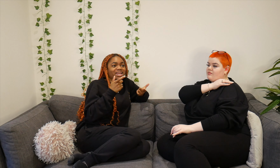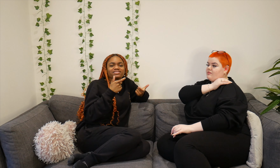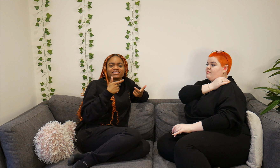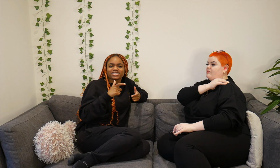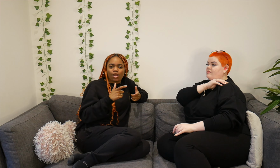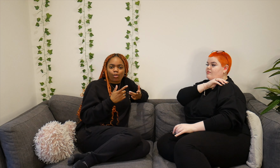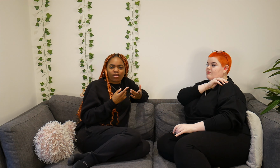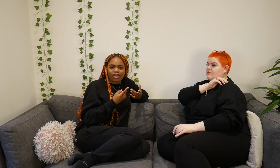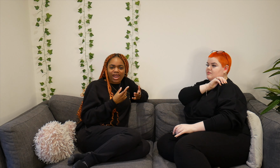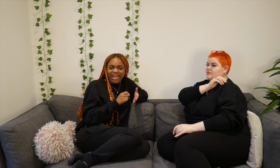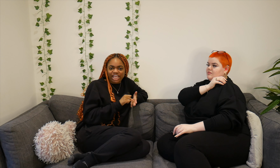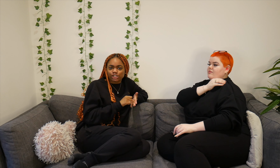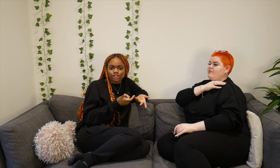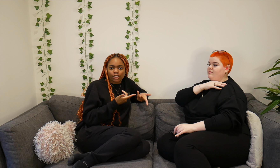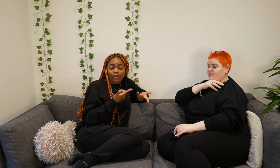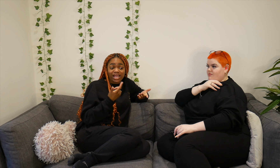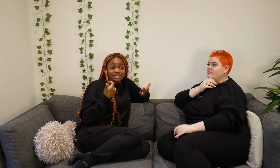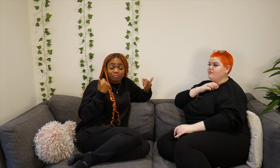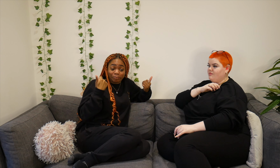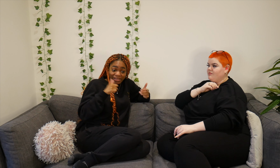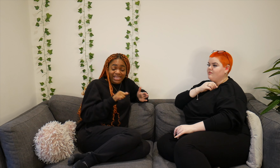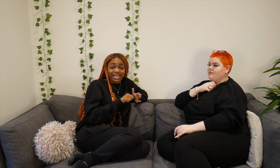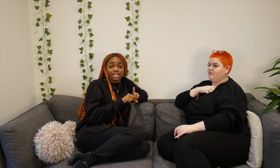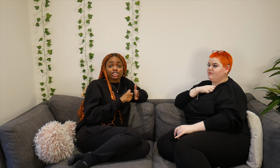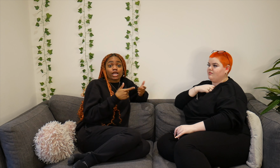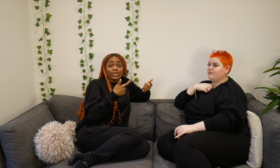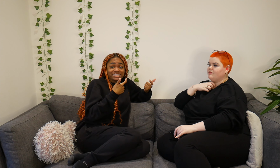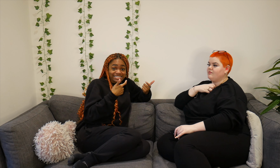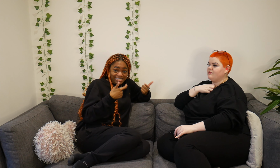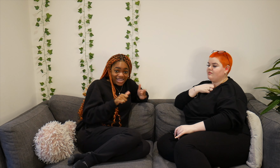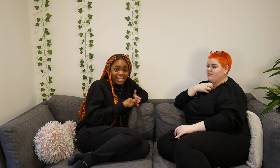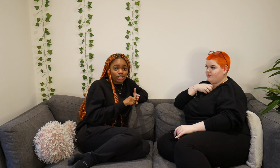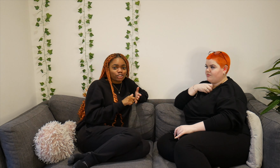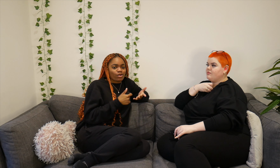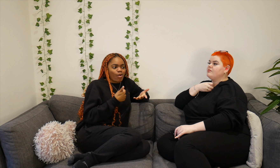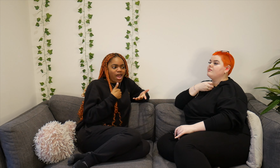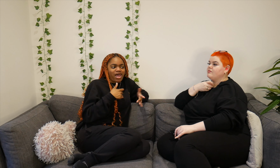And, it's still an issue. It's been an issue, it is an issue,